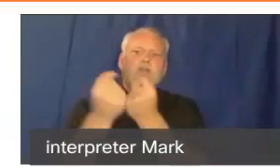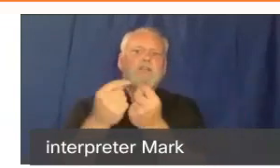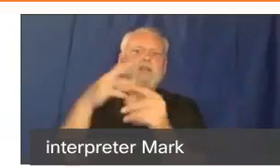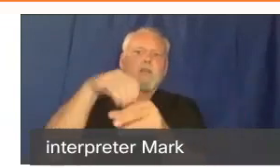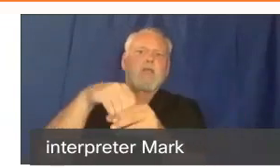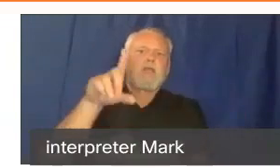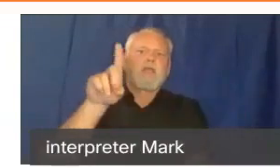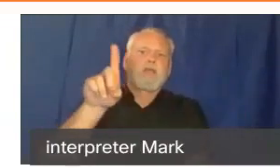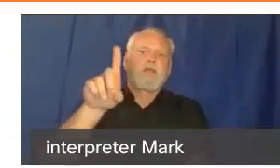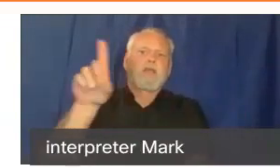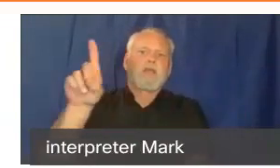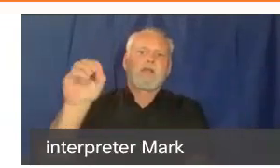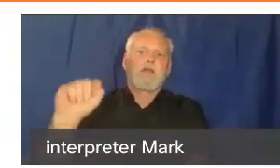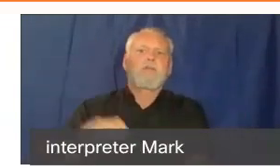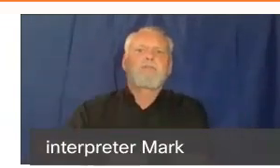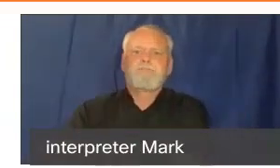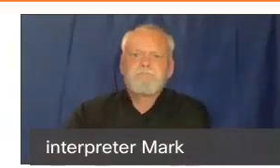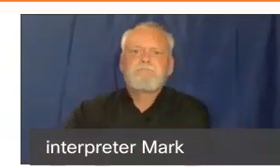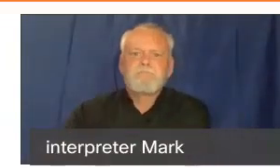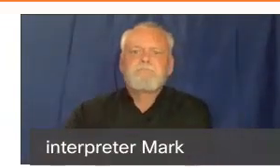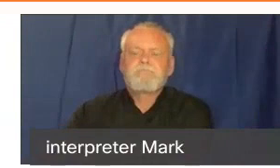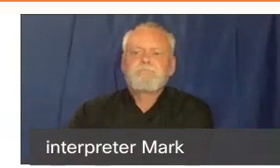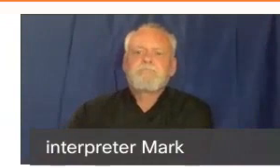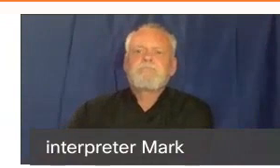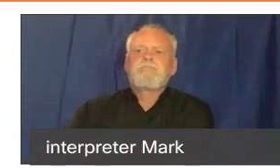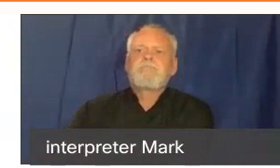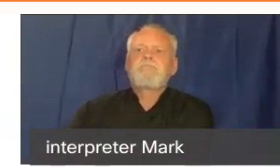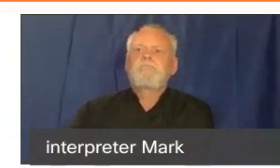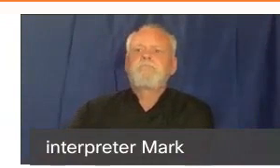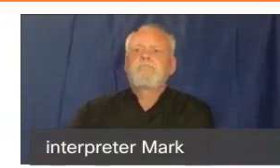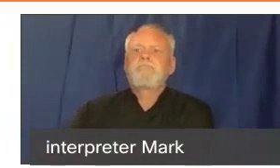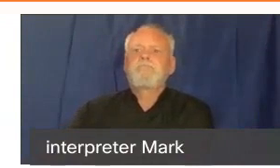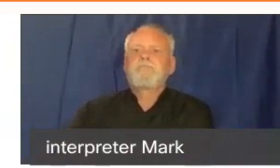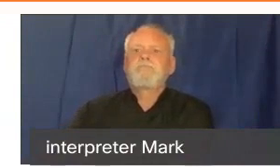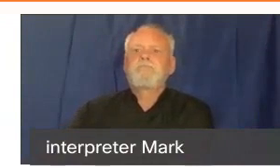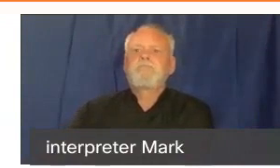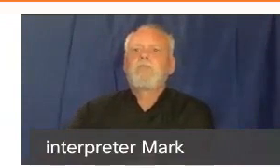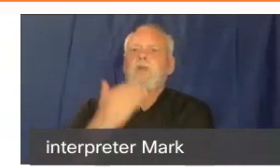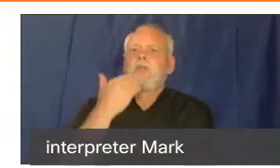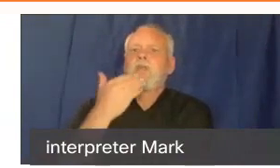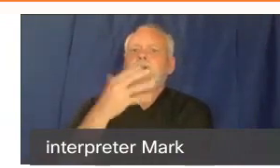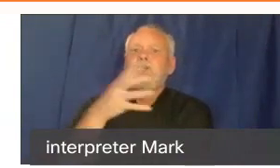Thank you very much.